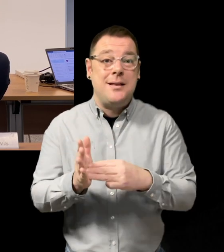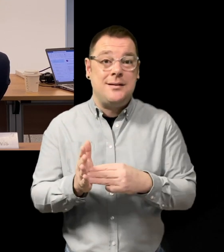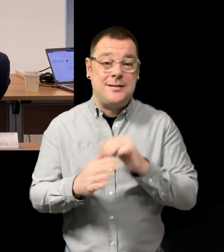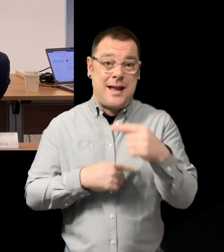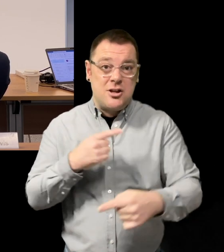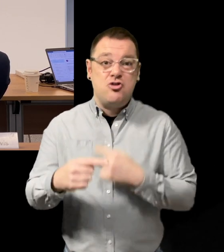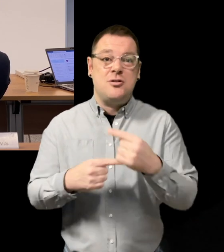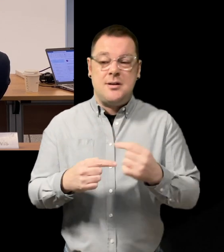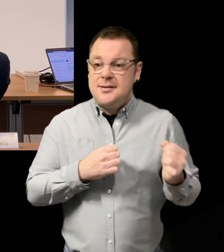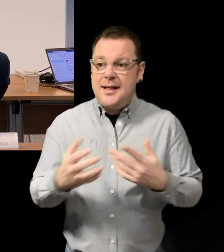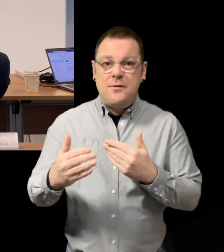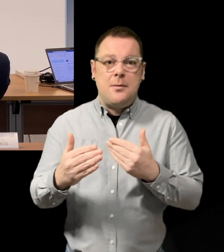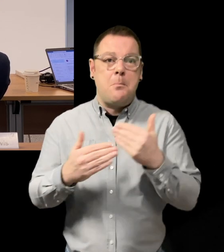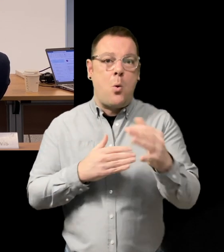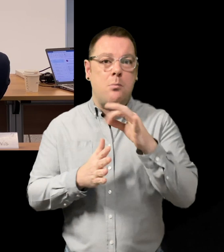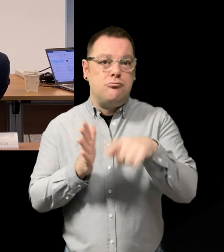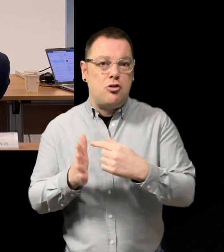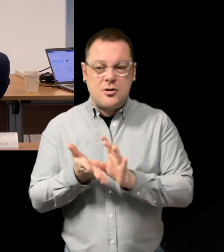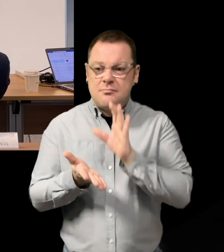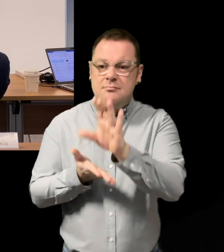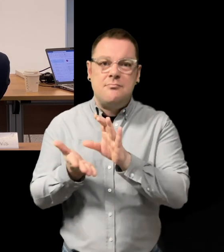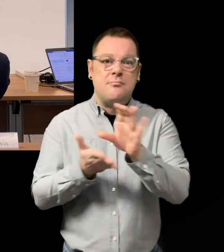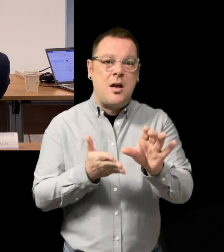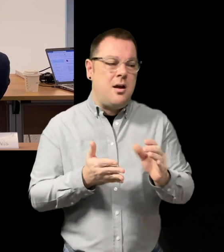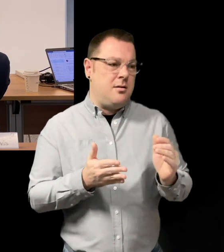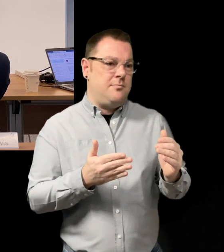delivering projects that will see more money invested in our highways